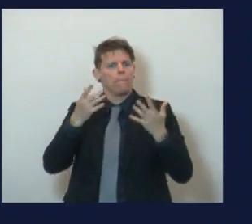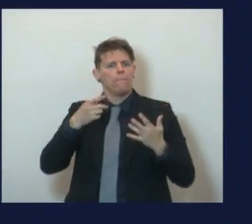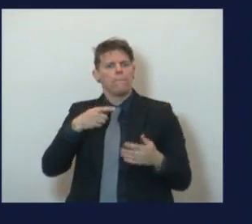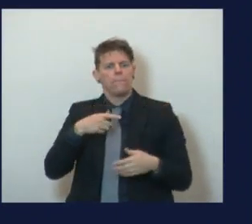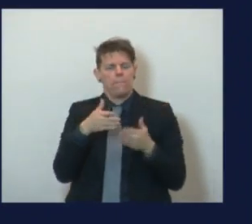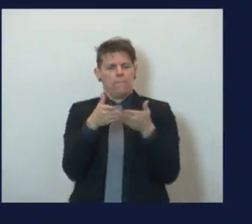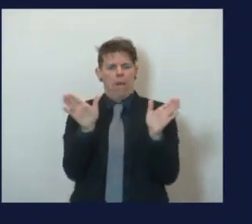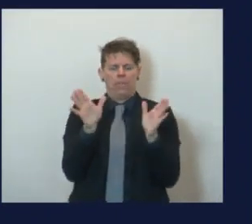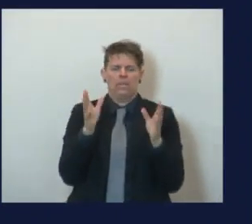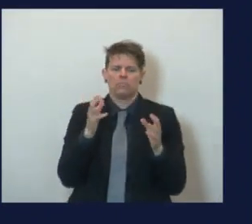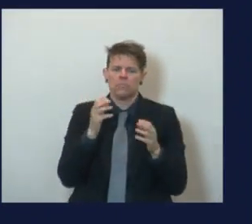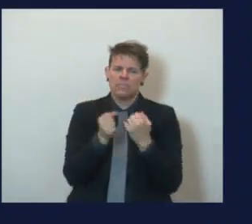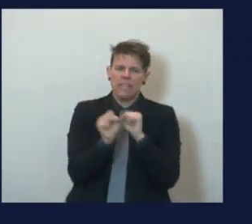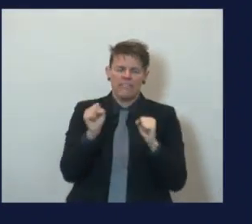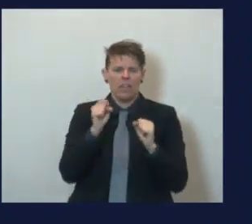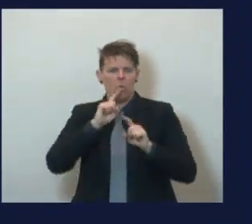IN FACT WILL END US SAVE LIVES.